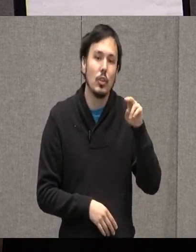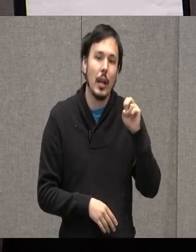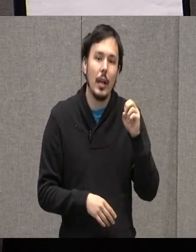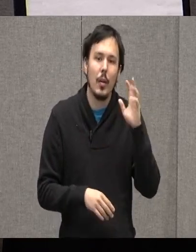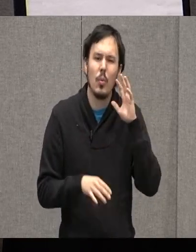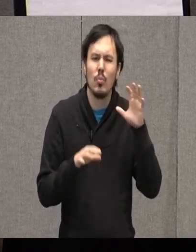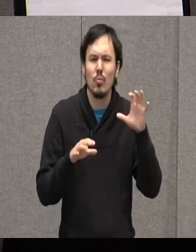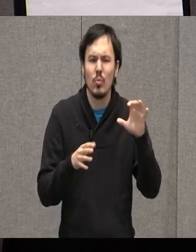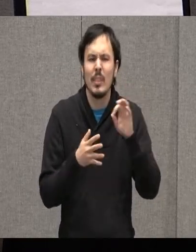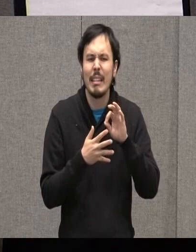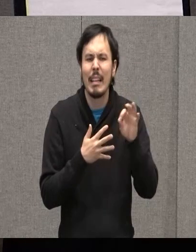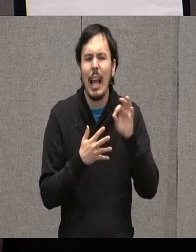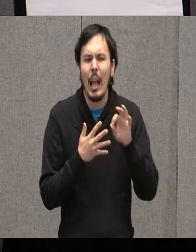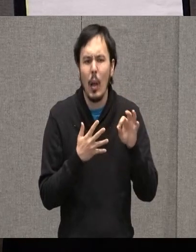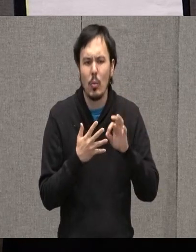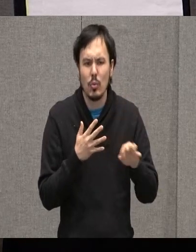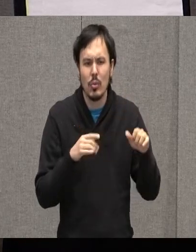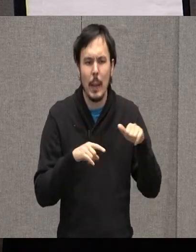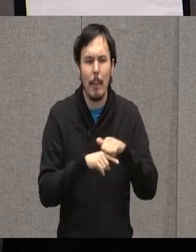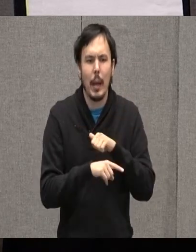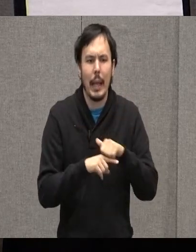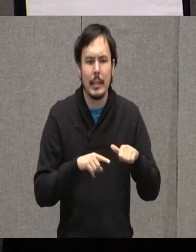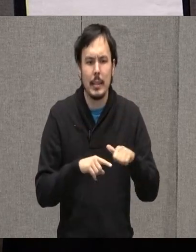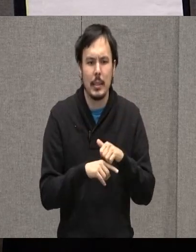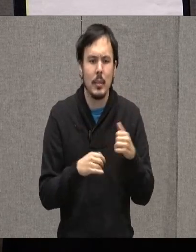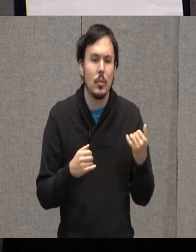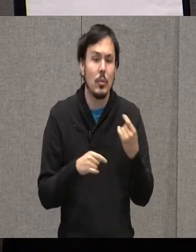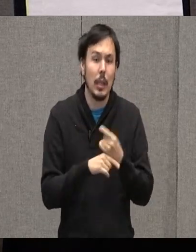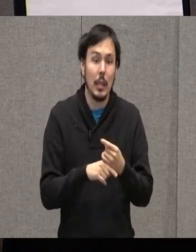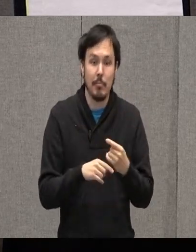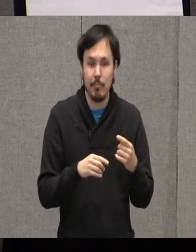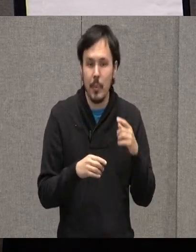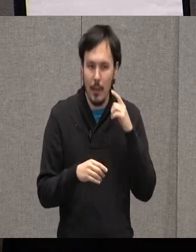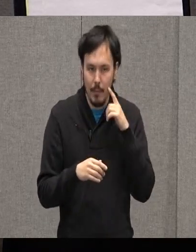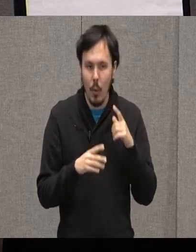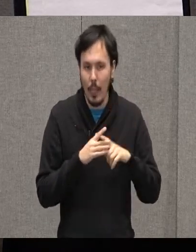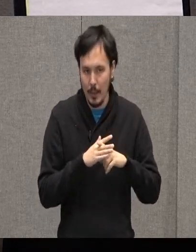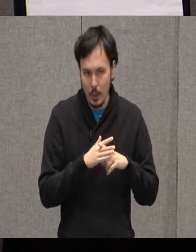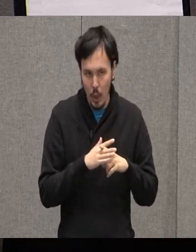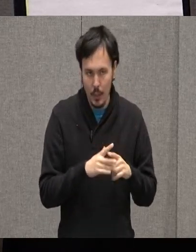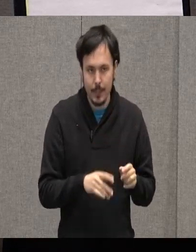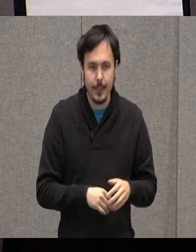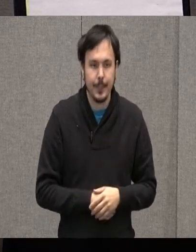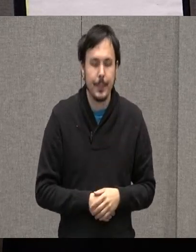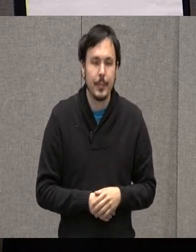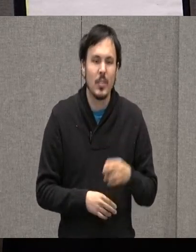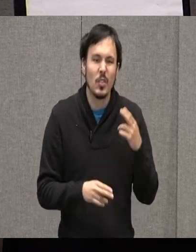some counting practice today, to get started. We're gonna be doing something called choral counting